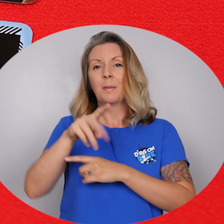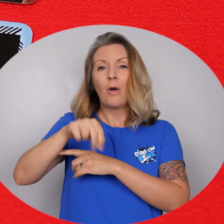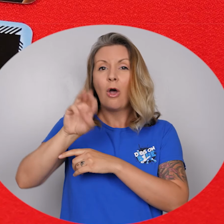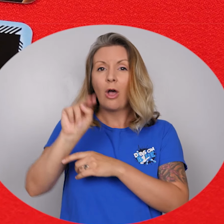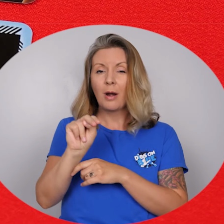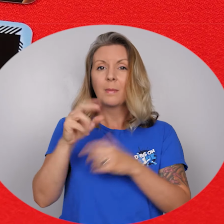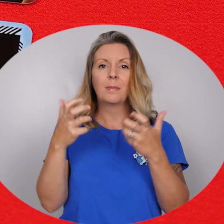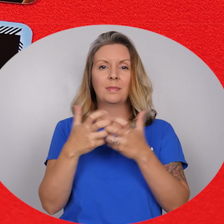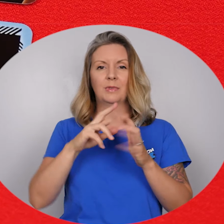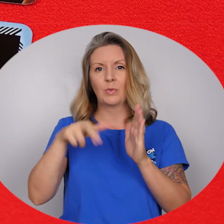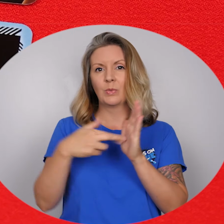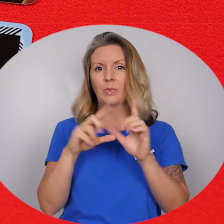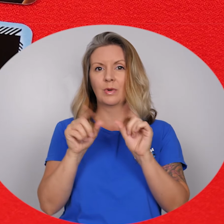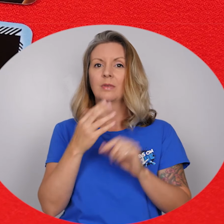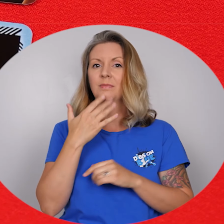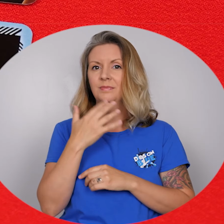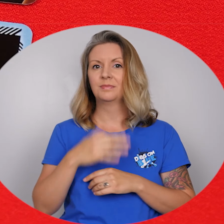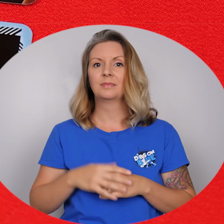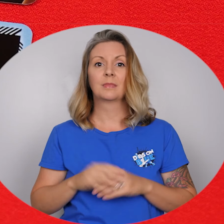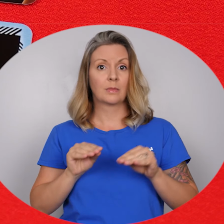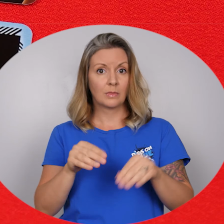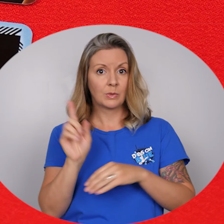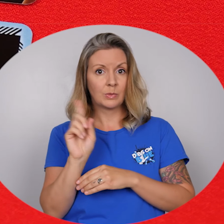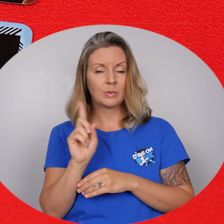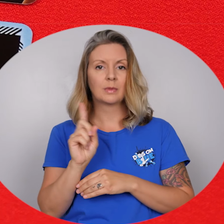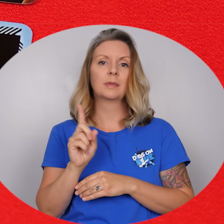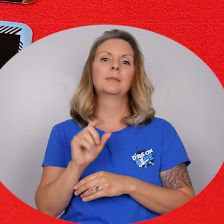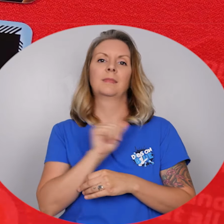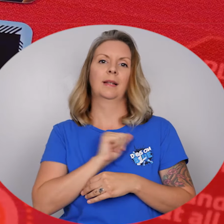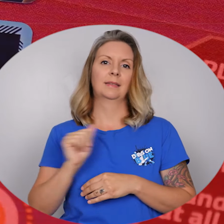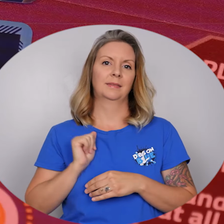and have them collect the pawn that matches the color of their role card. These they’ll